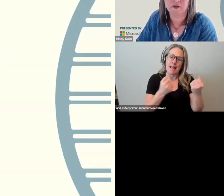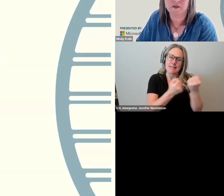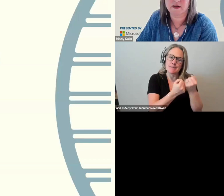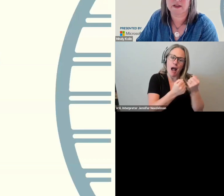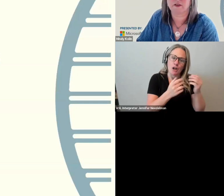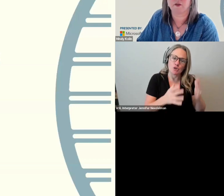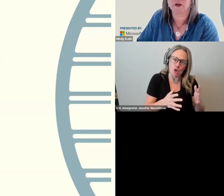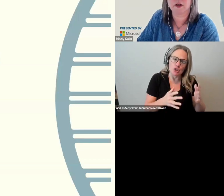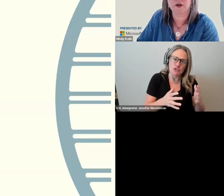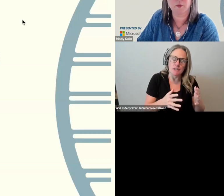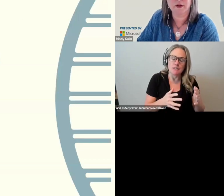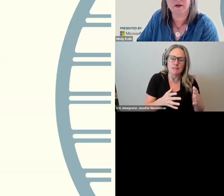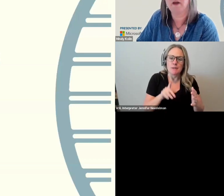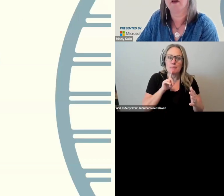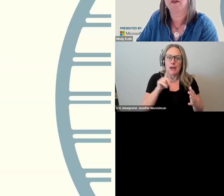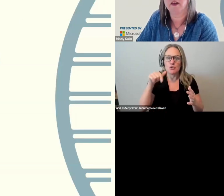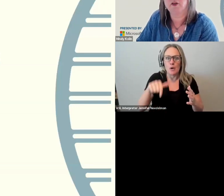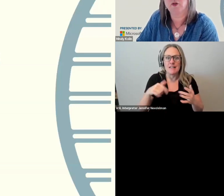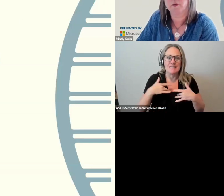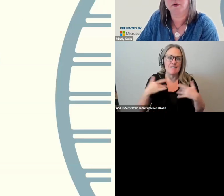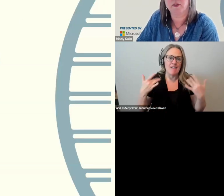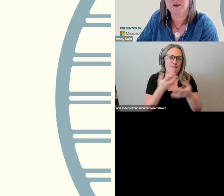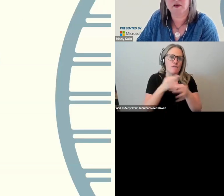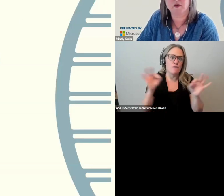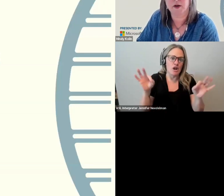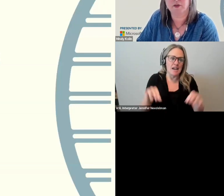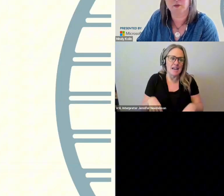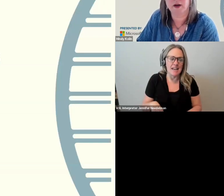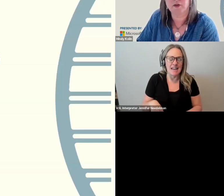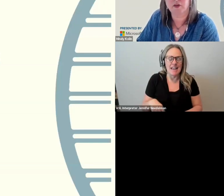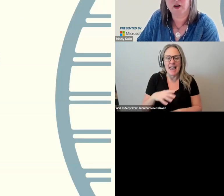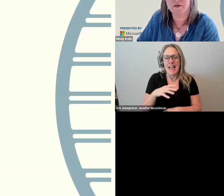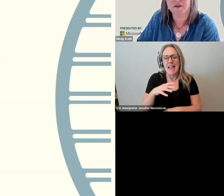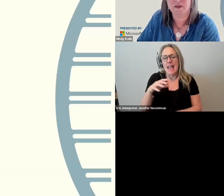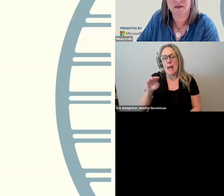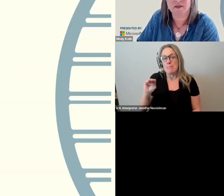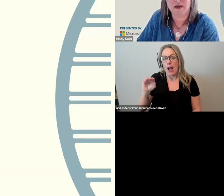for ensuring this event is free and open. Thank you to our presenting sponsor, Microsoft.